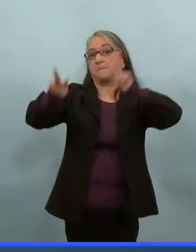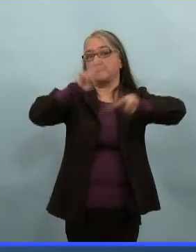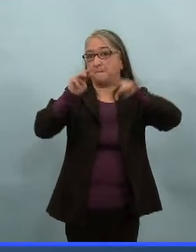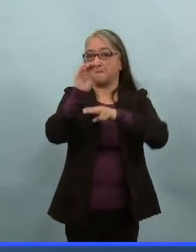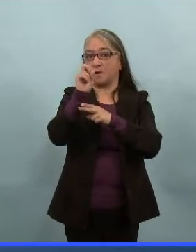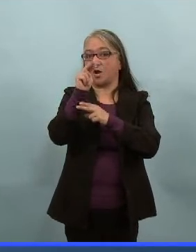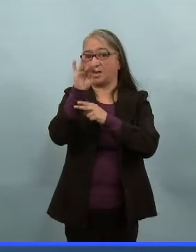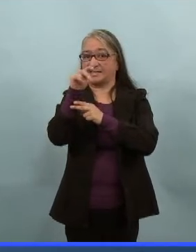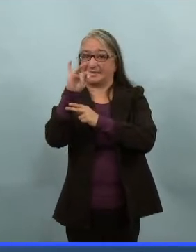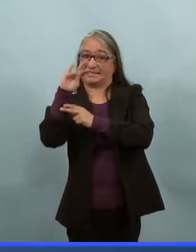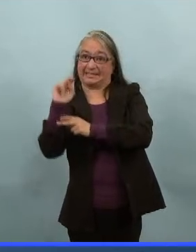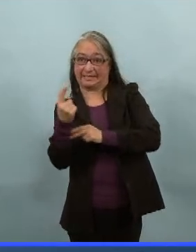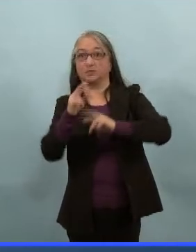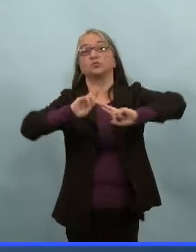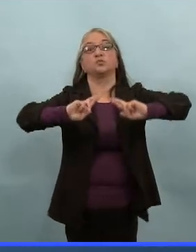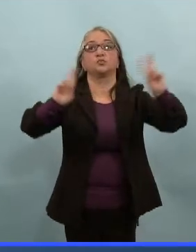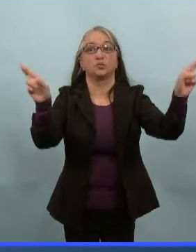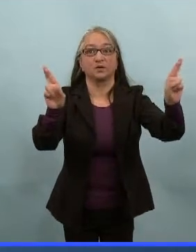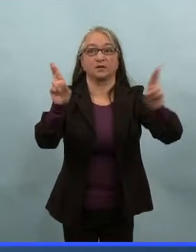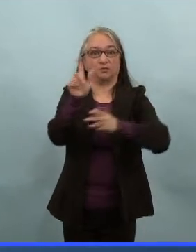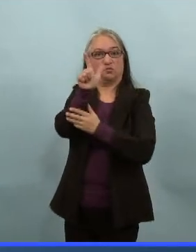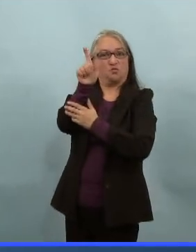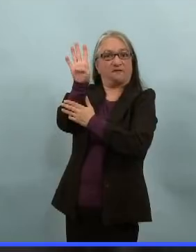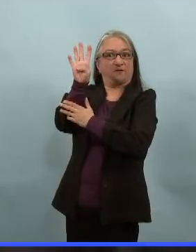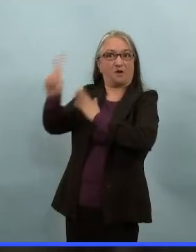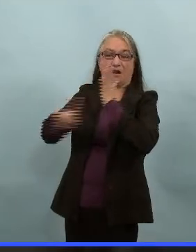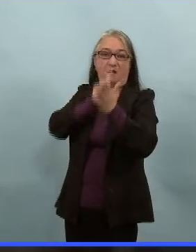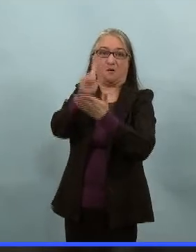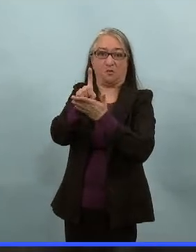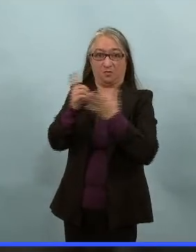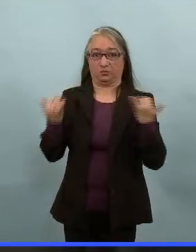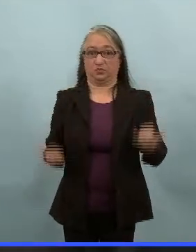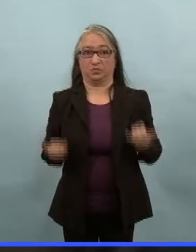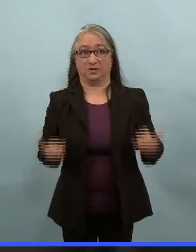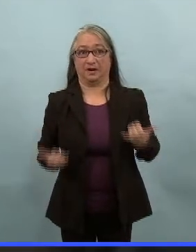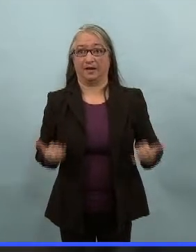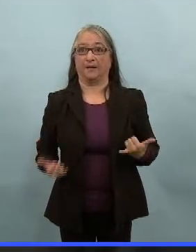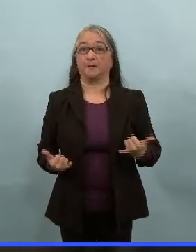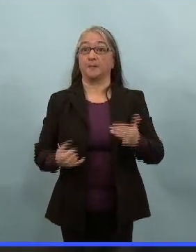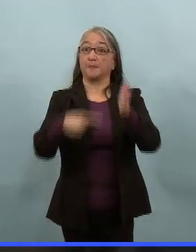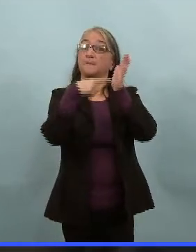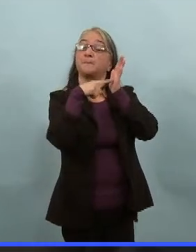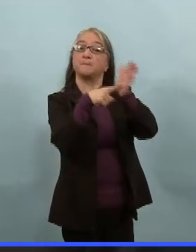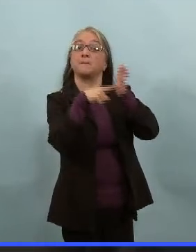that modeling look like so we had just received some early modeling slides this morning and our